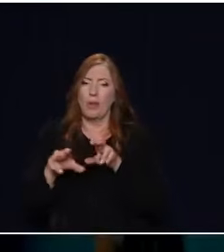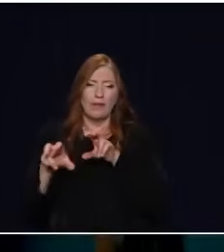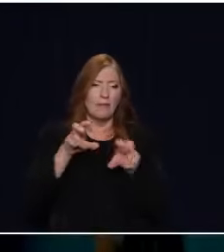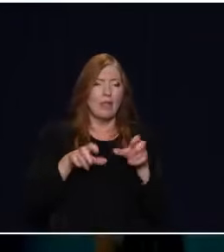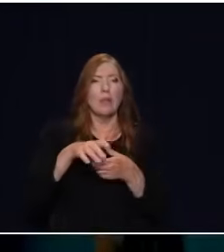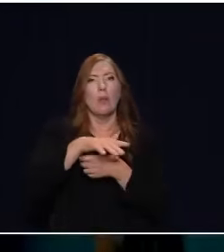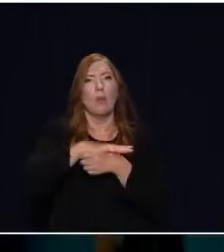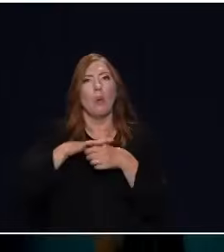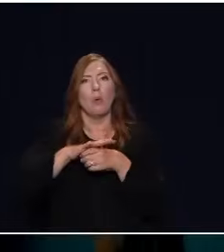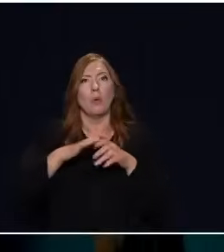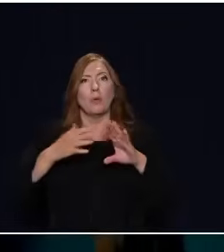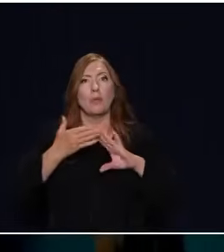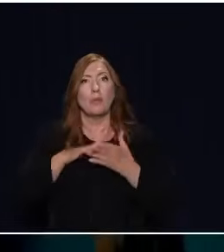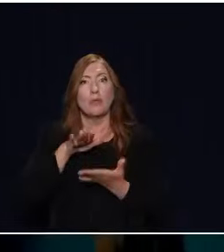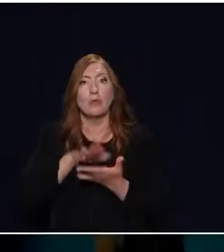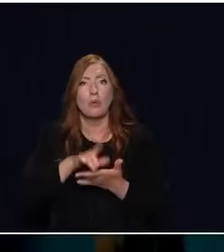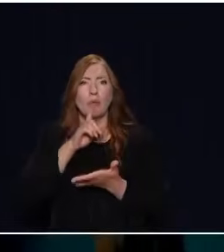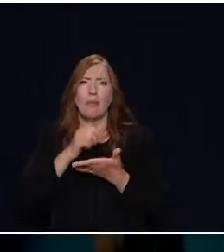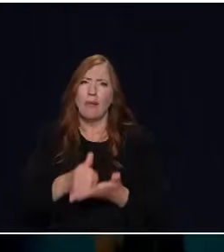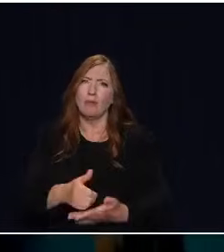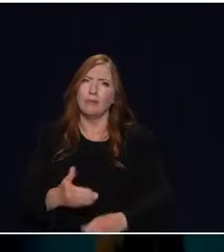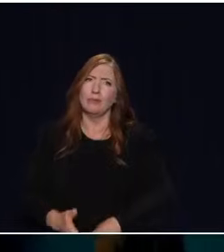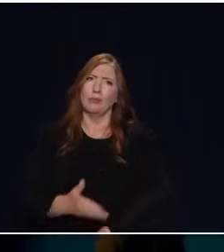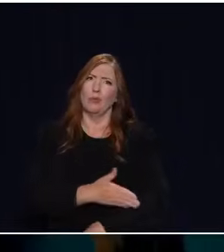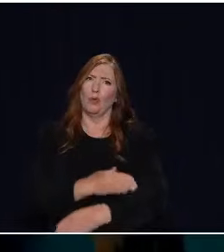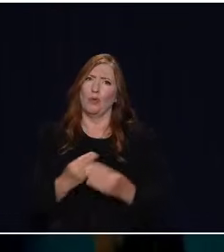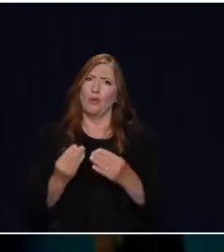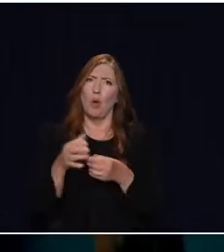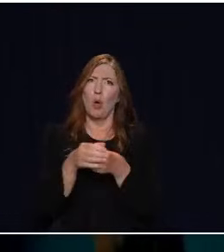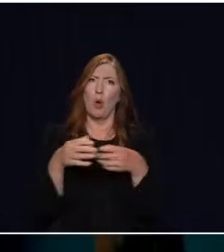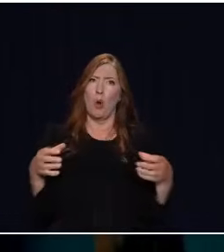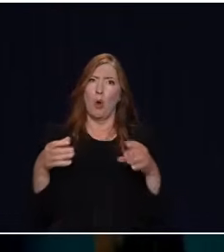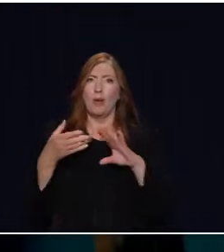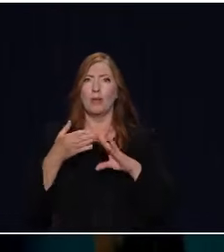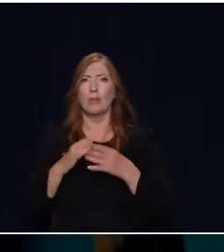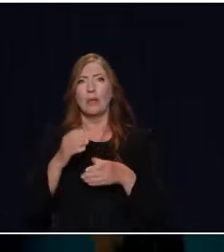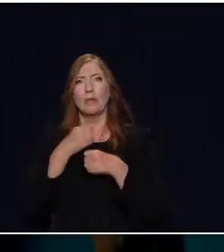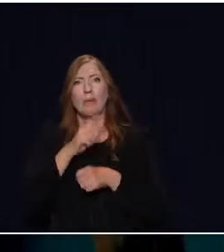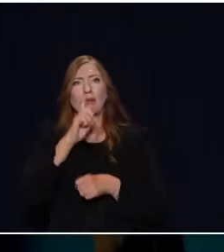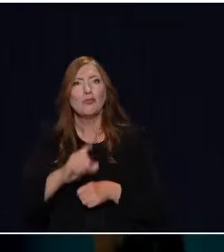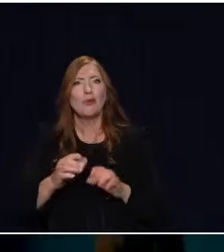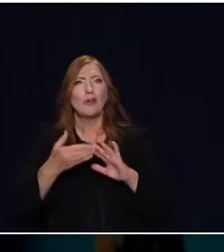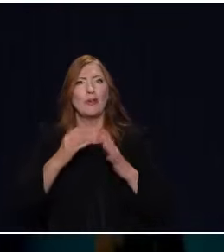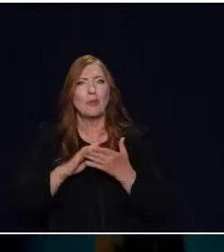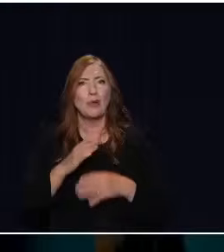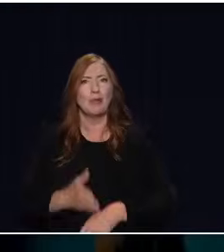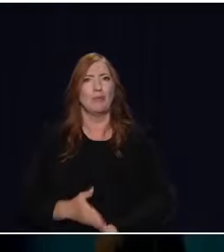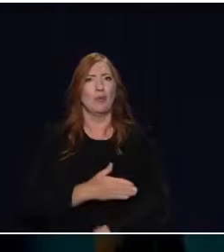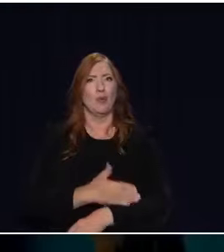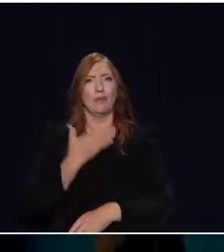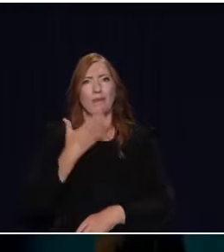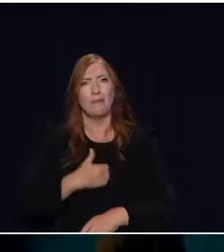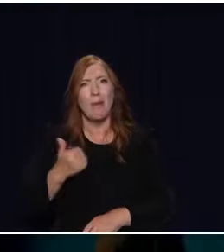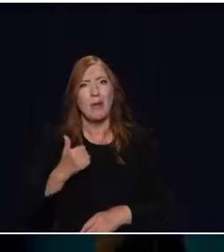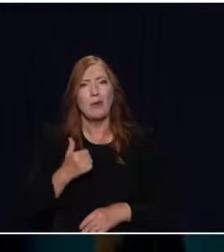MAKE SURE YOUR TAX DOLLARS ARE BEING EQUITABLY SPENT.